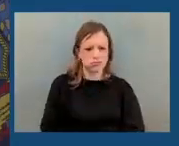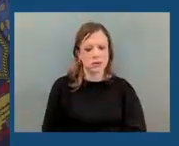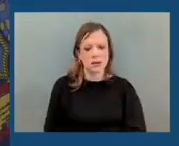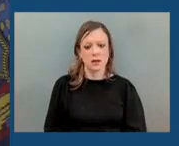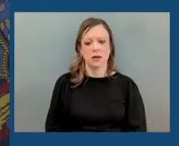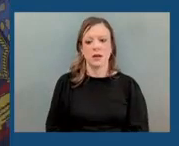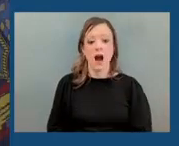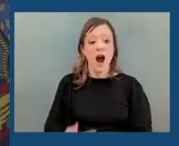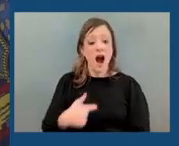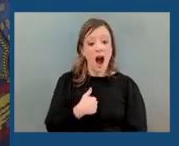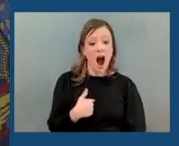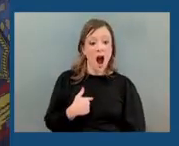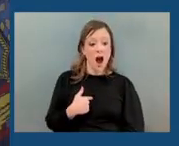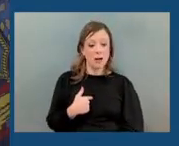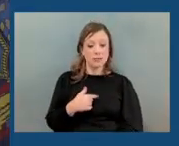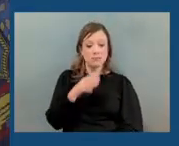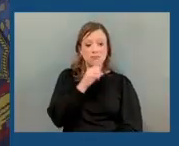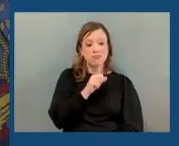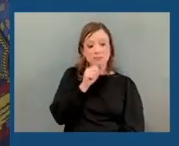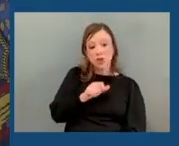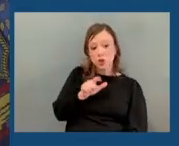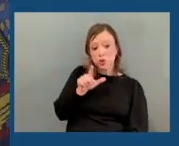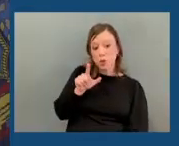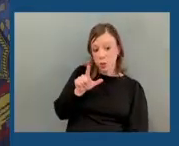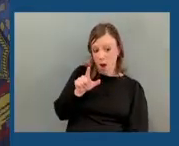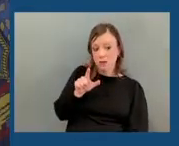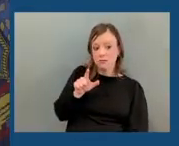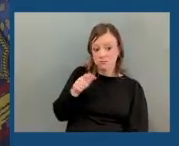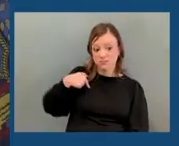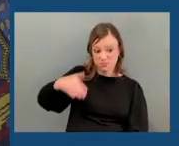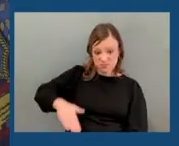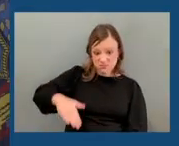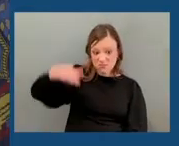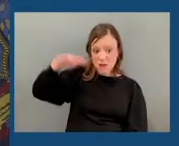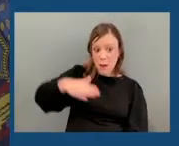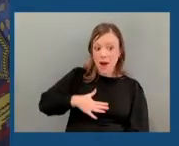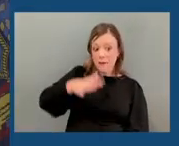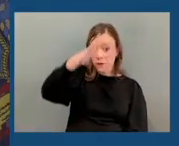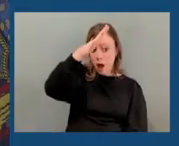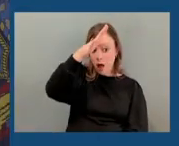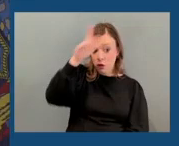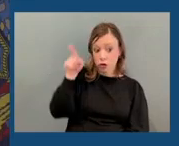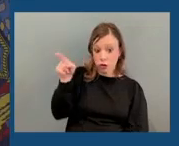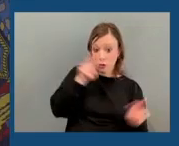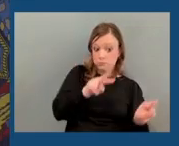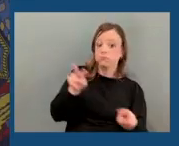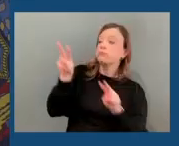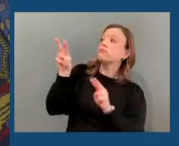knowing that and growing up and using my father as a primary uh example and model,